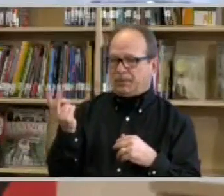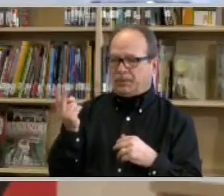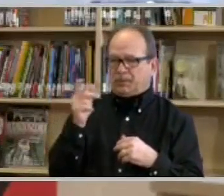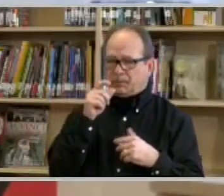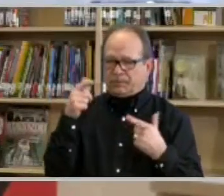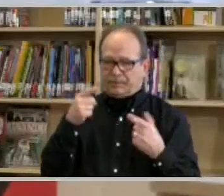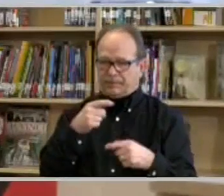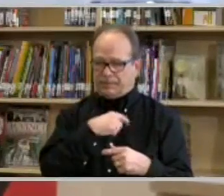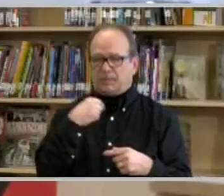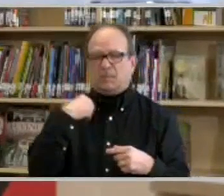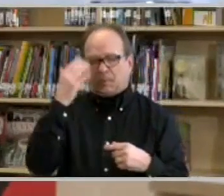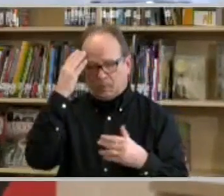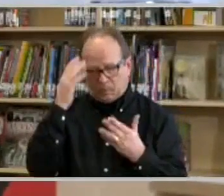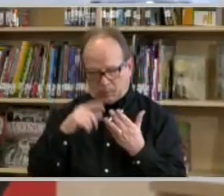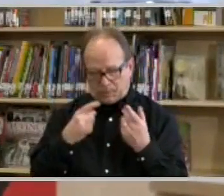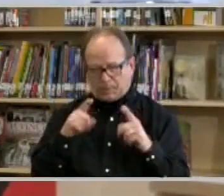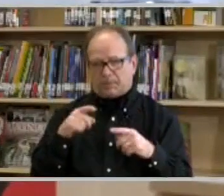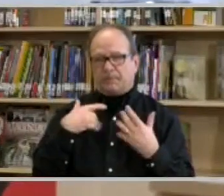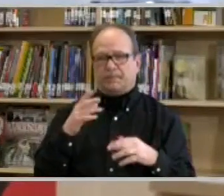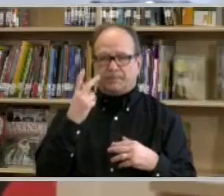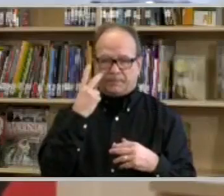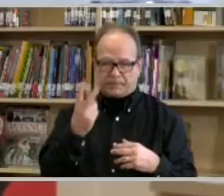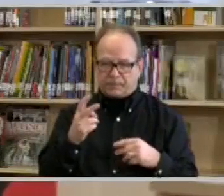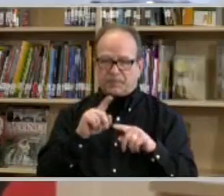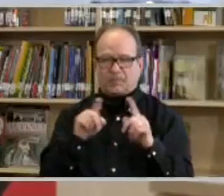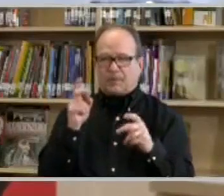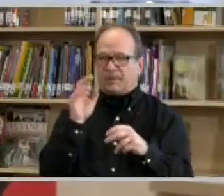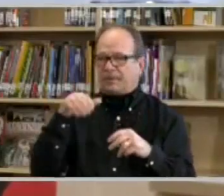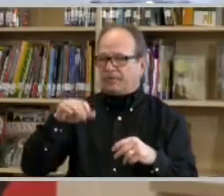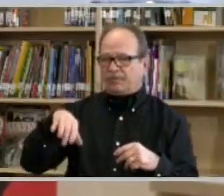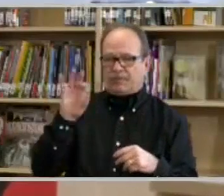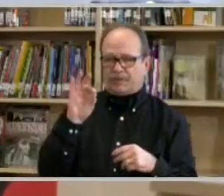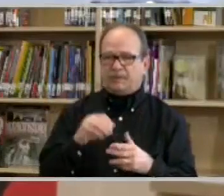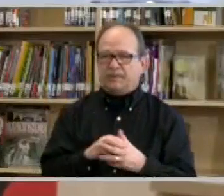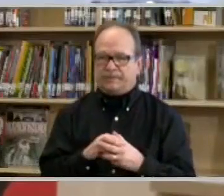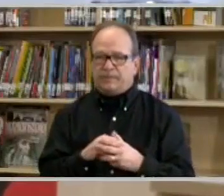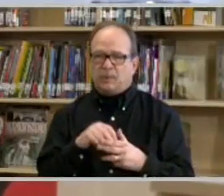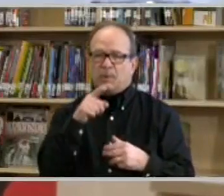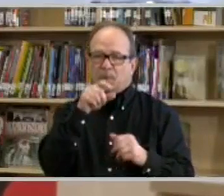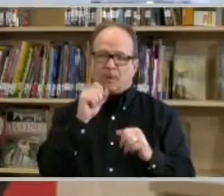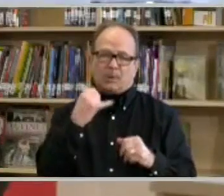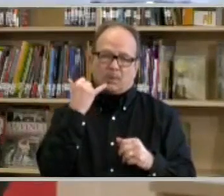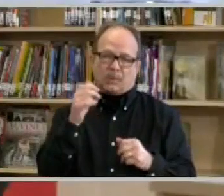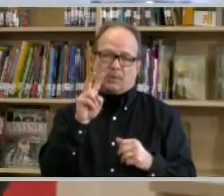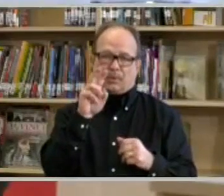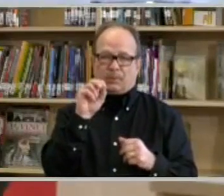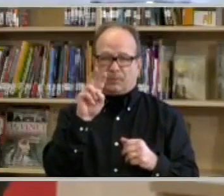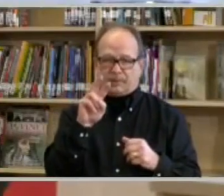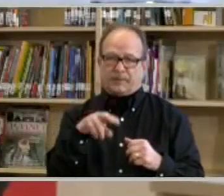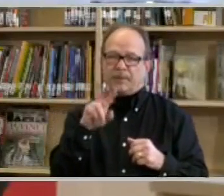THAT CRIME. AND SO I HOPE THAT YOU WILL